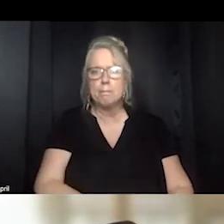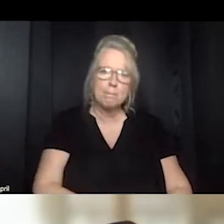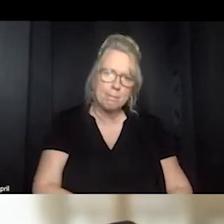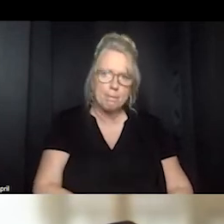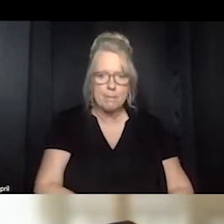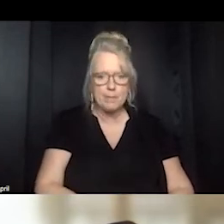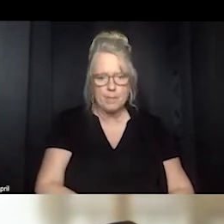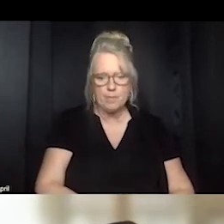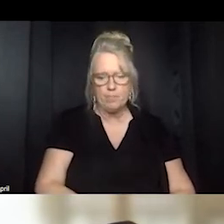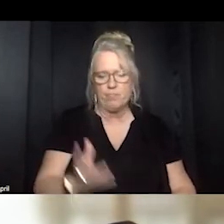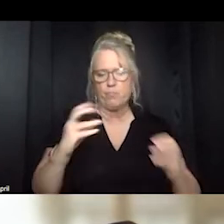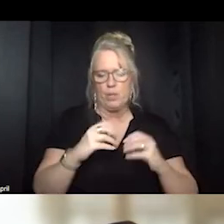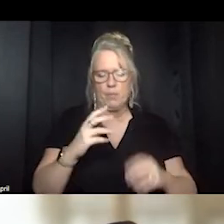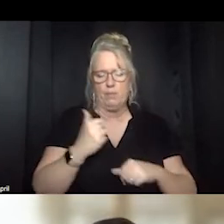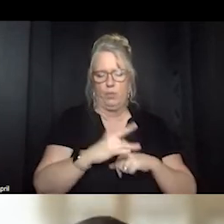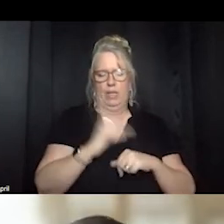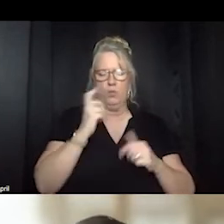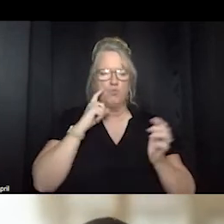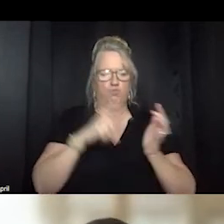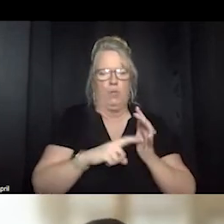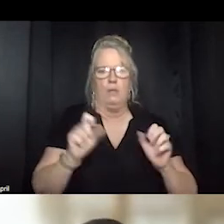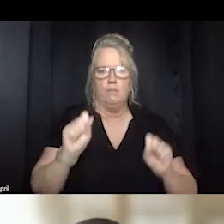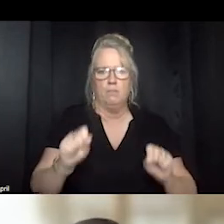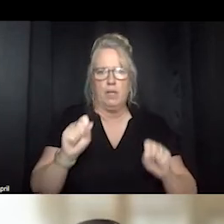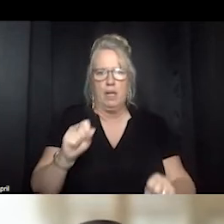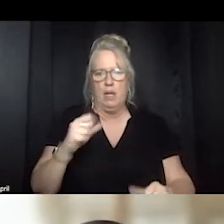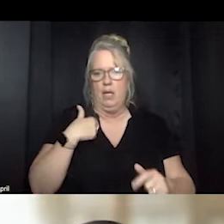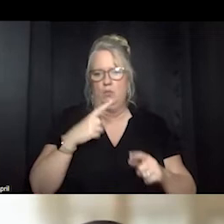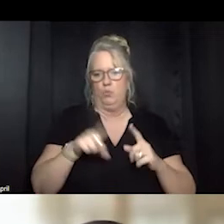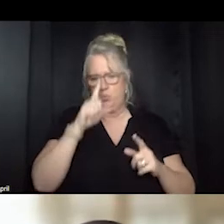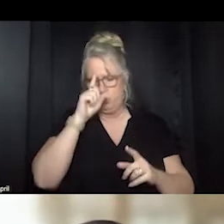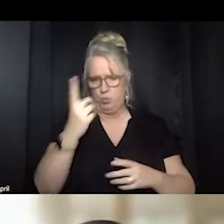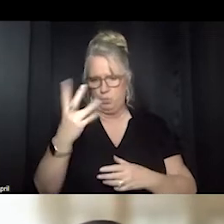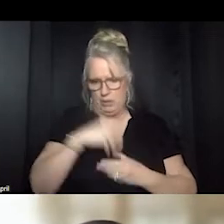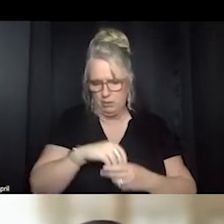EARLY RECOGNITION OF, POSSIBLY BEING AUTISTIC, SOME WHERE ON THE SPECTRUM. US MAKING SURE THAT WE